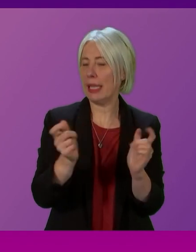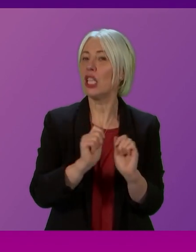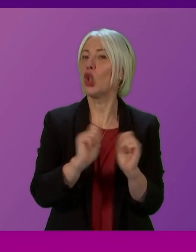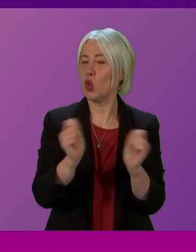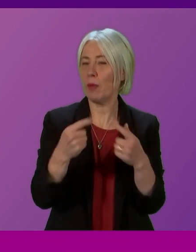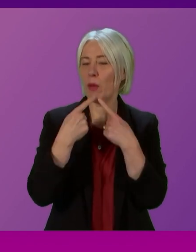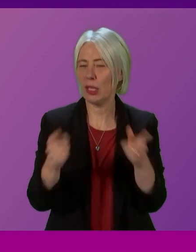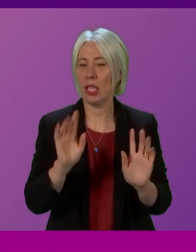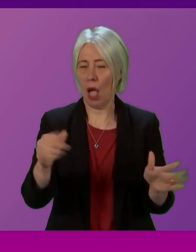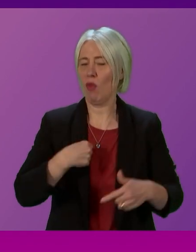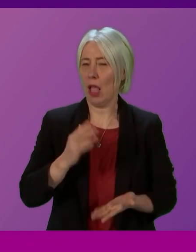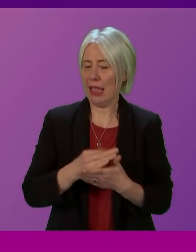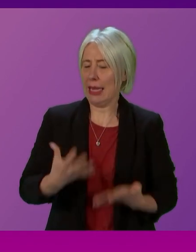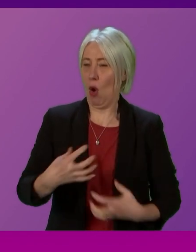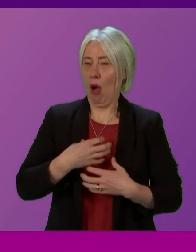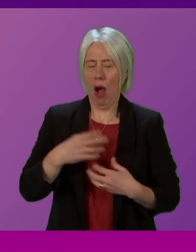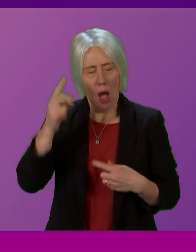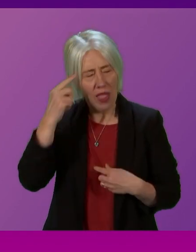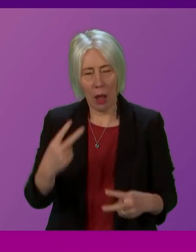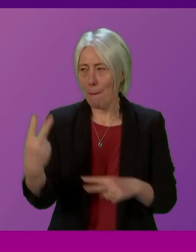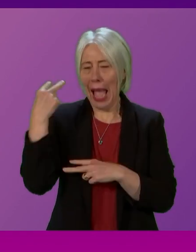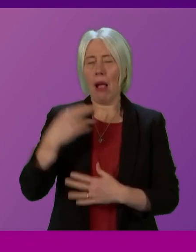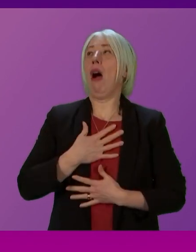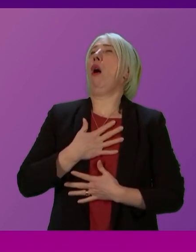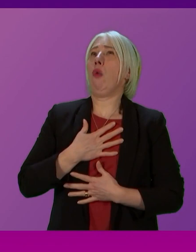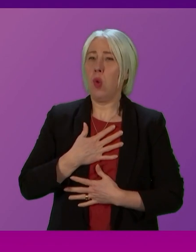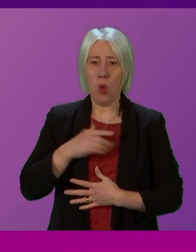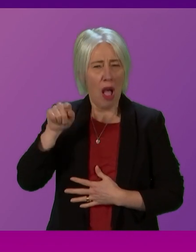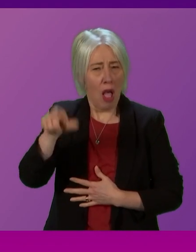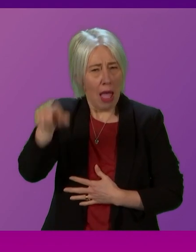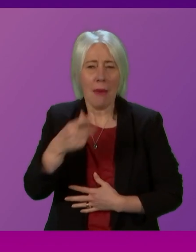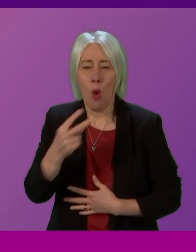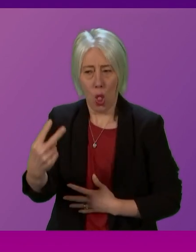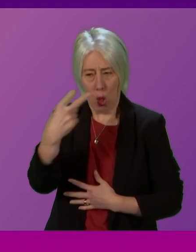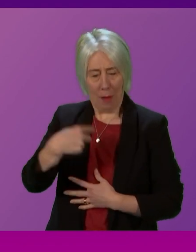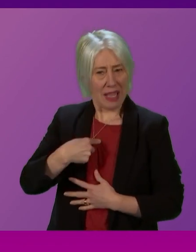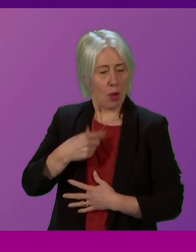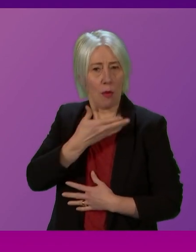“It really scares me to look back and realise she was watching me with no clothes on after